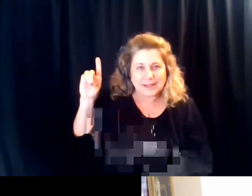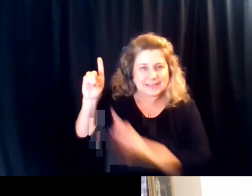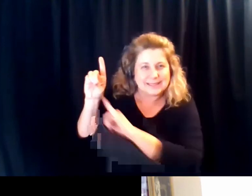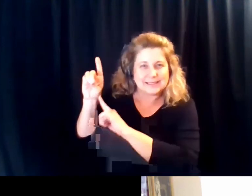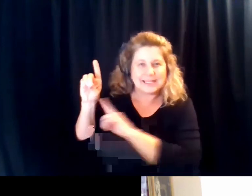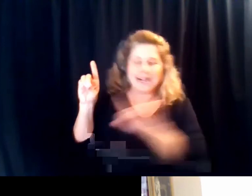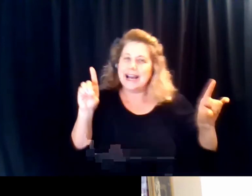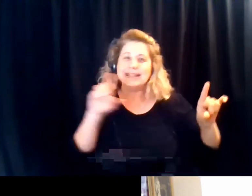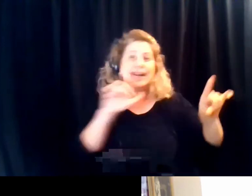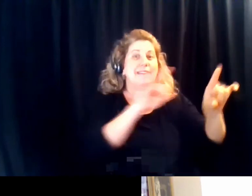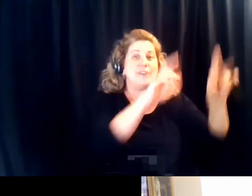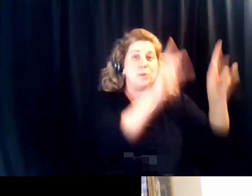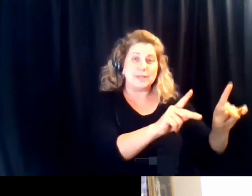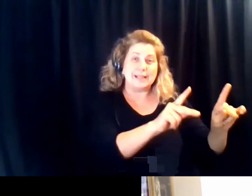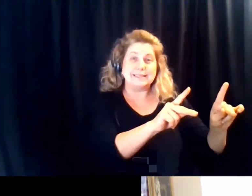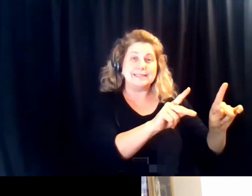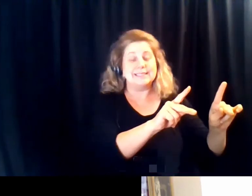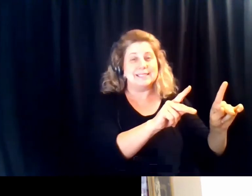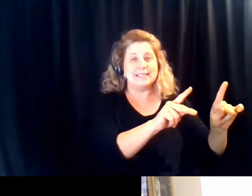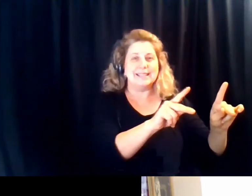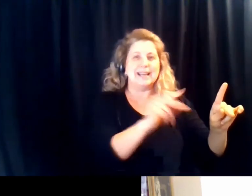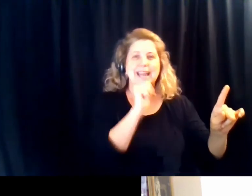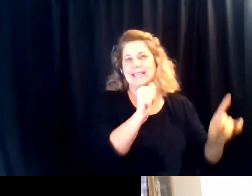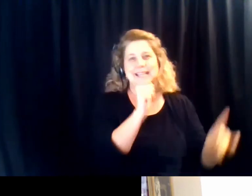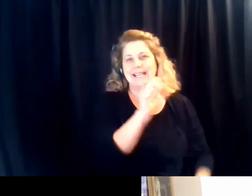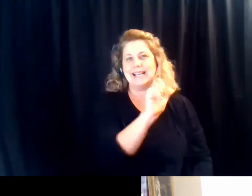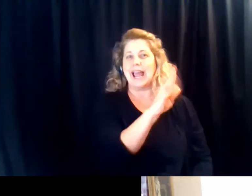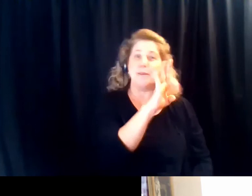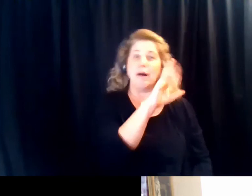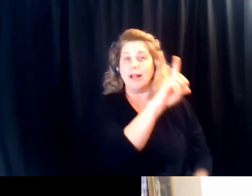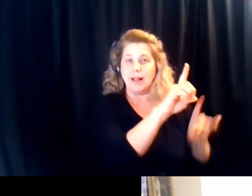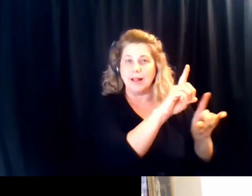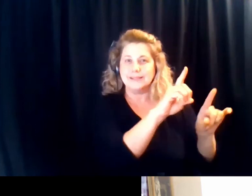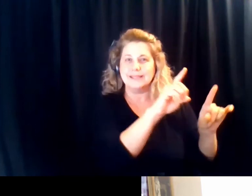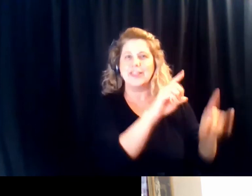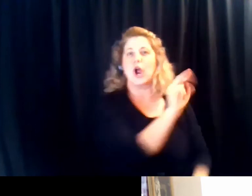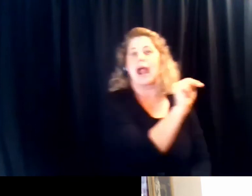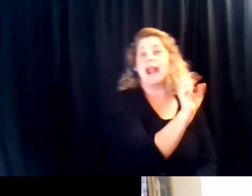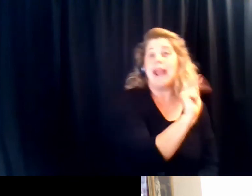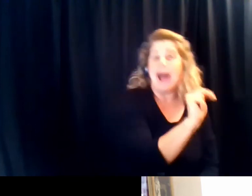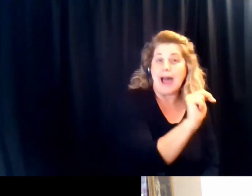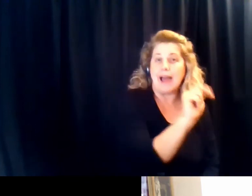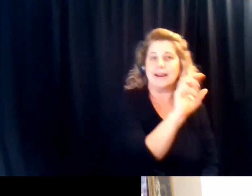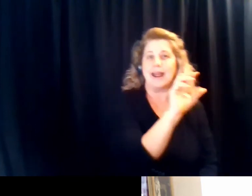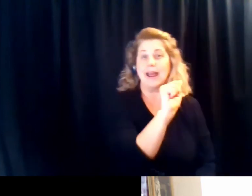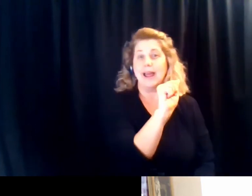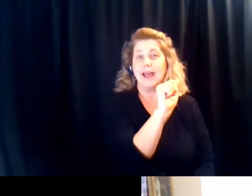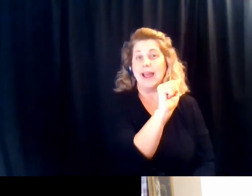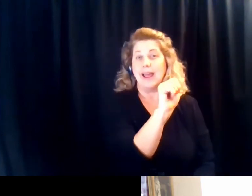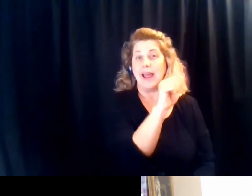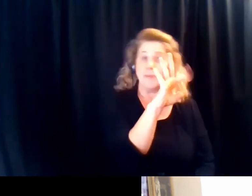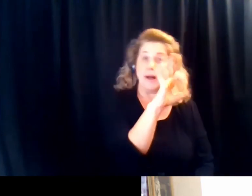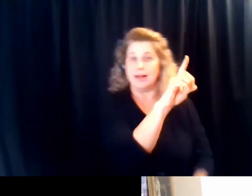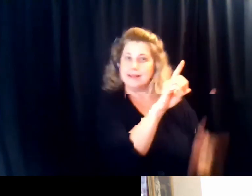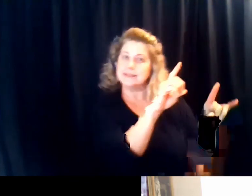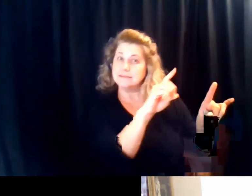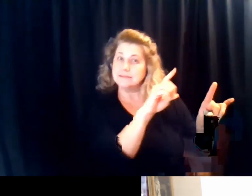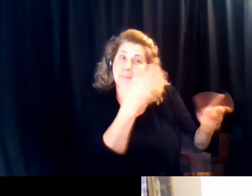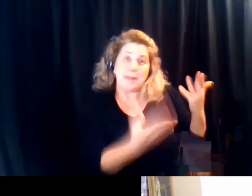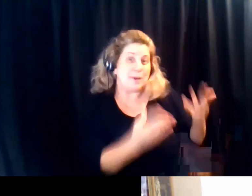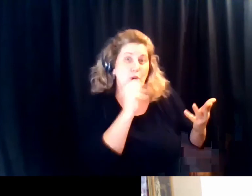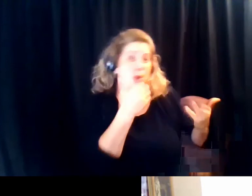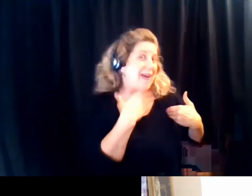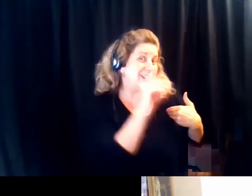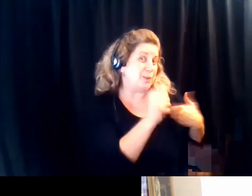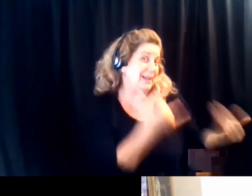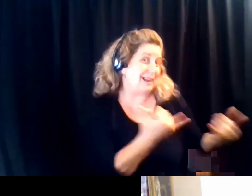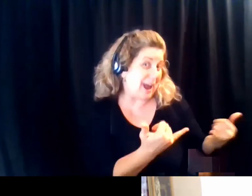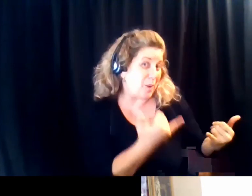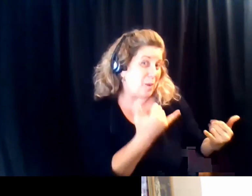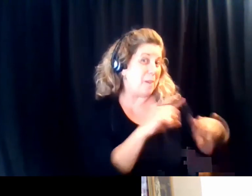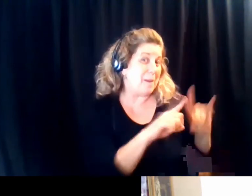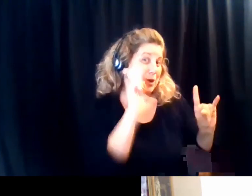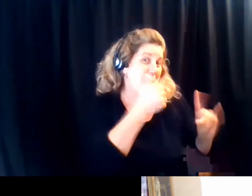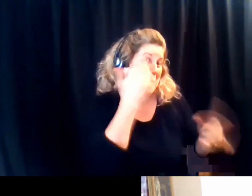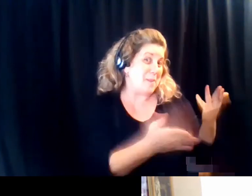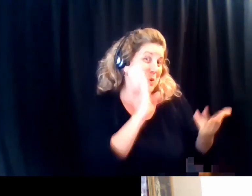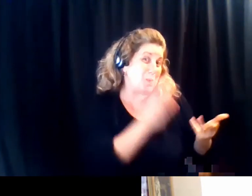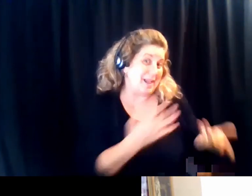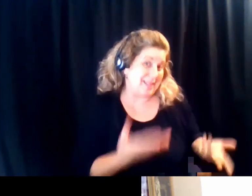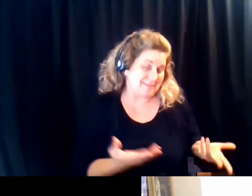Heather Dibblee: Um, I will go to the next question then. I have a question about labels and semantics. Some of the individuals do not like the word disability individuals with physical and invisible disabilities.